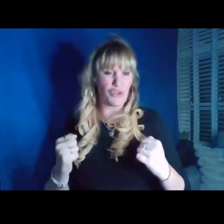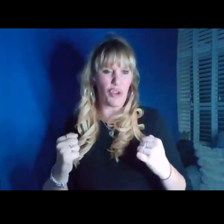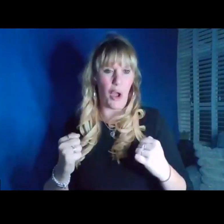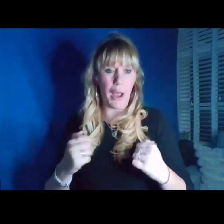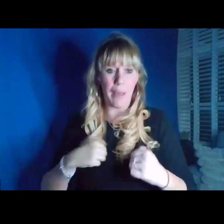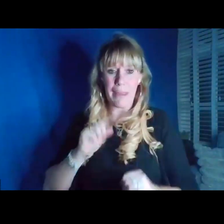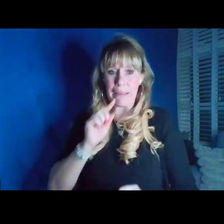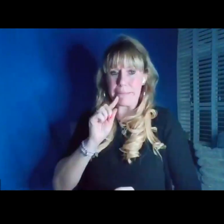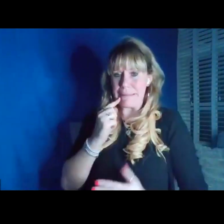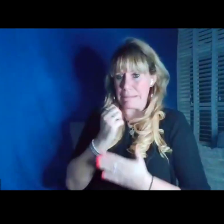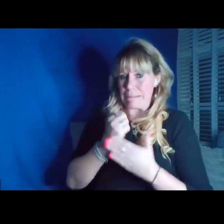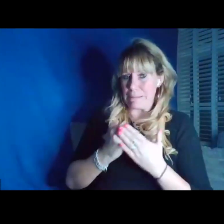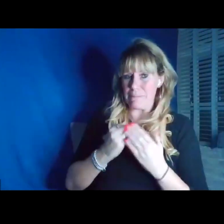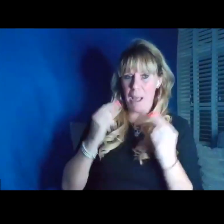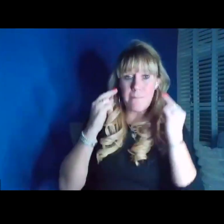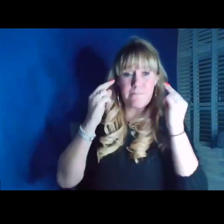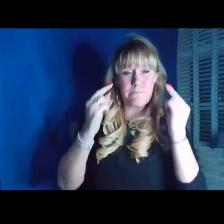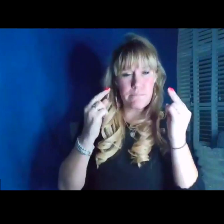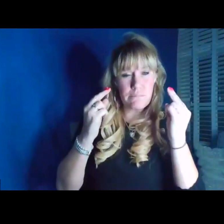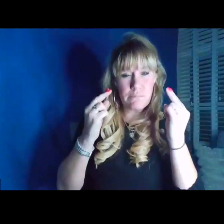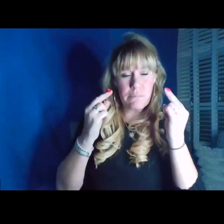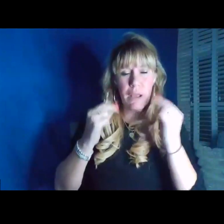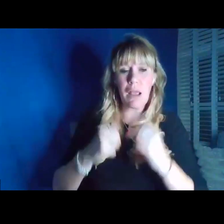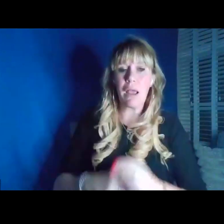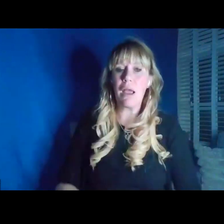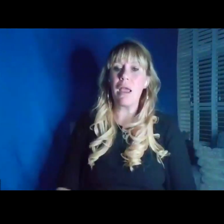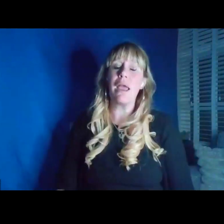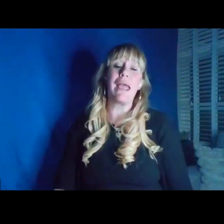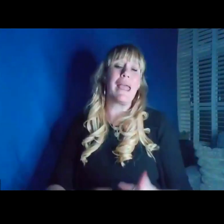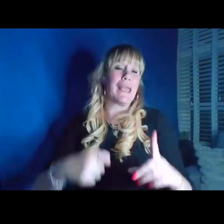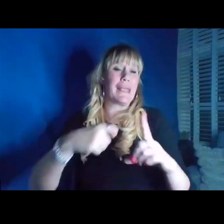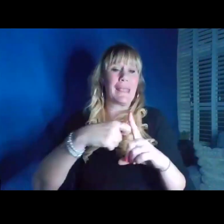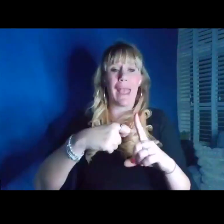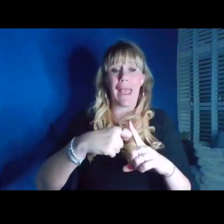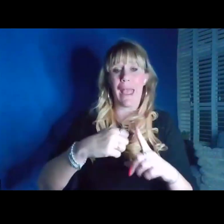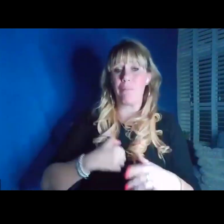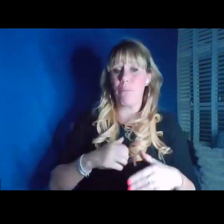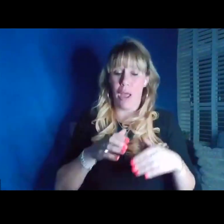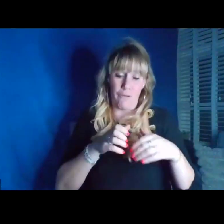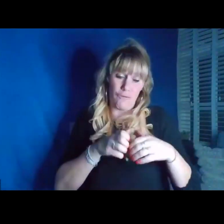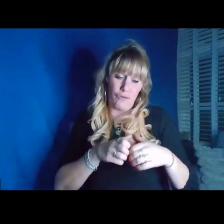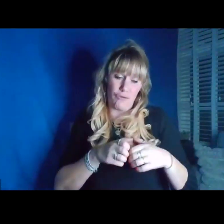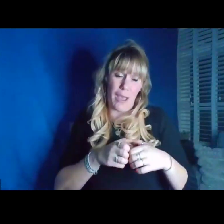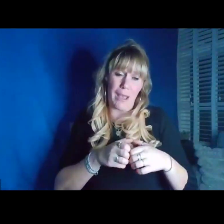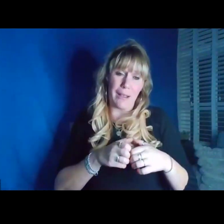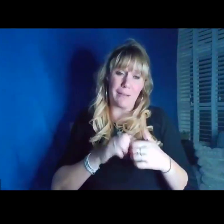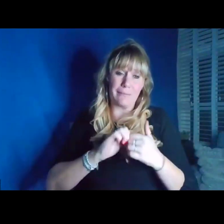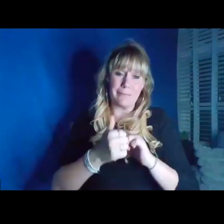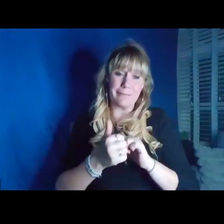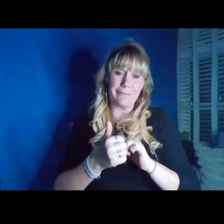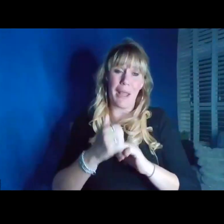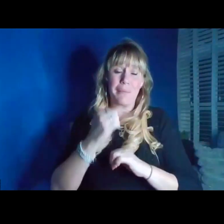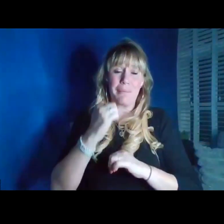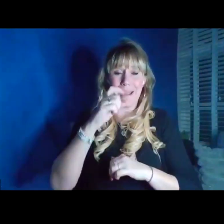Kay, my friend, my sister in life, always told we couldn't, couldn't write,